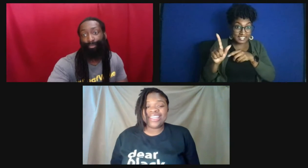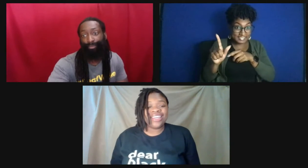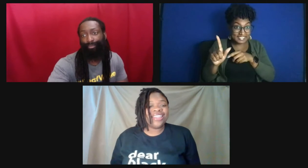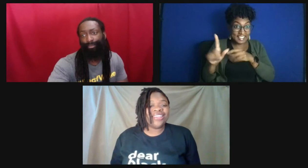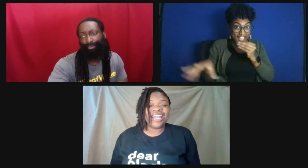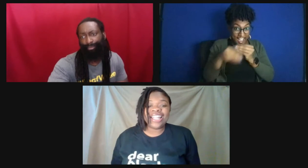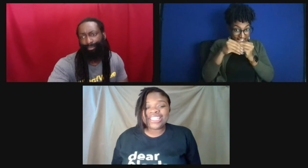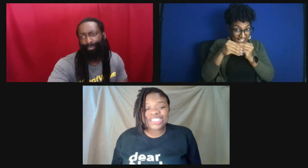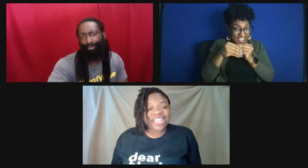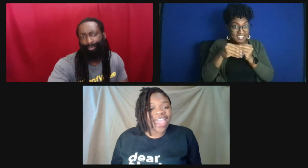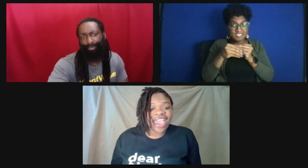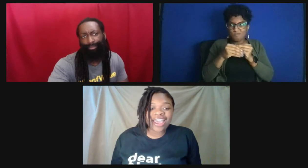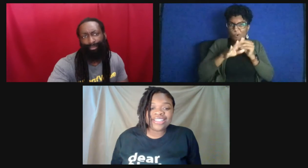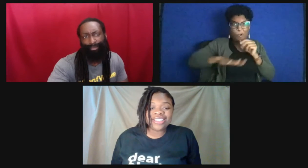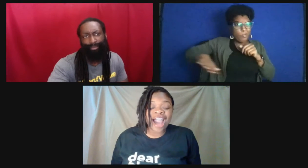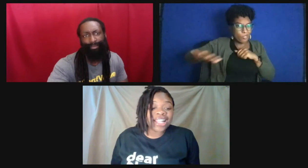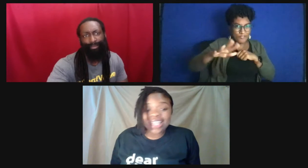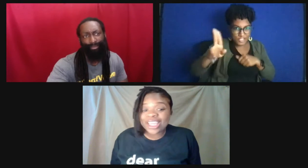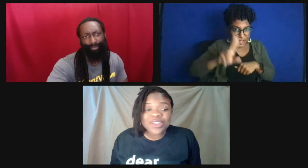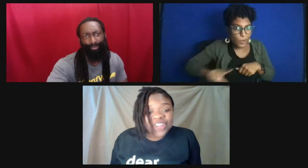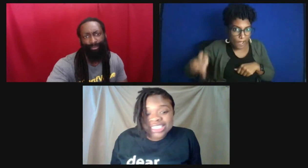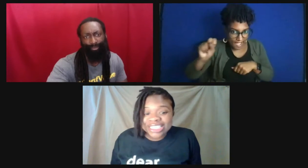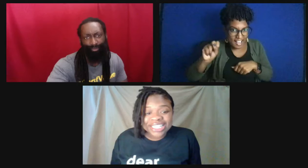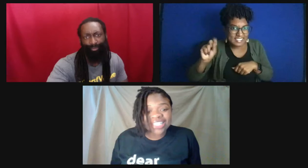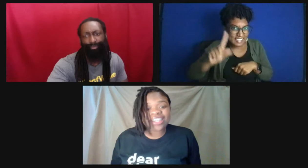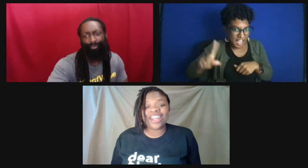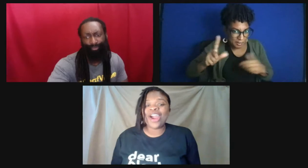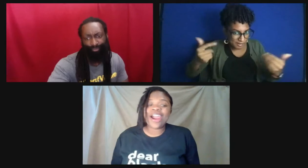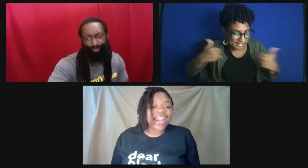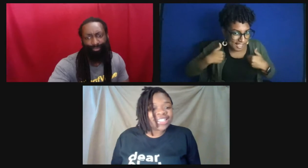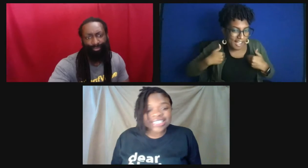It's in the collection at Gallaudet University, at RIT